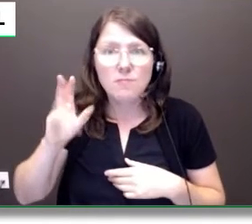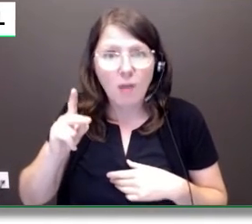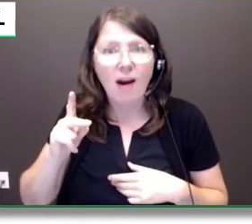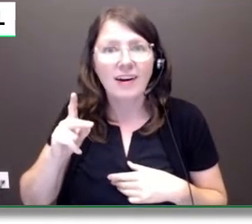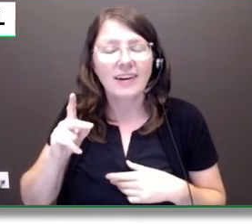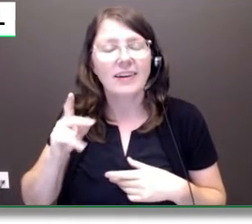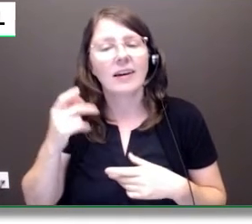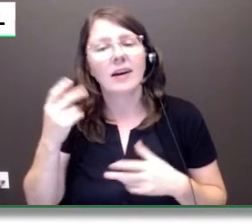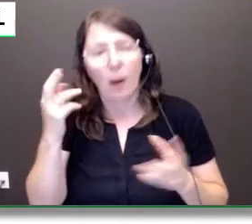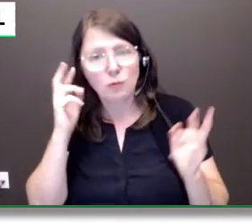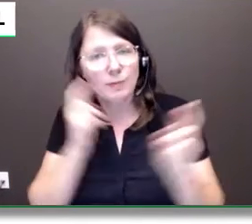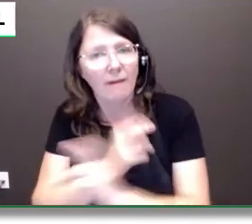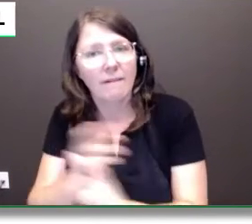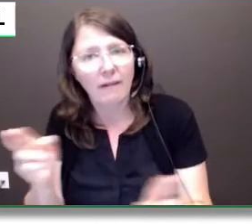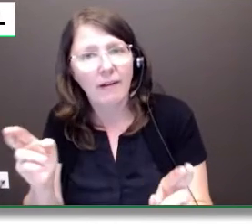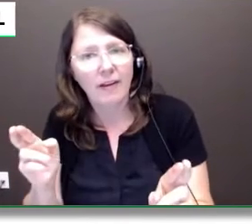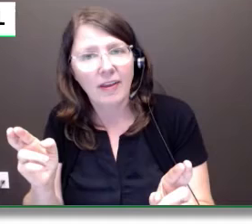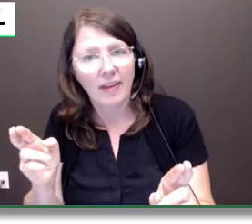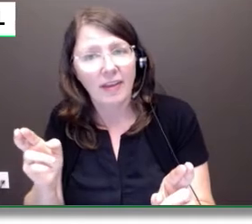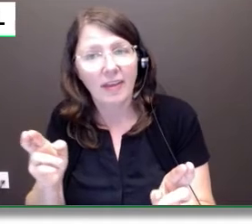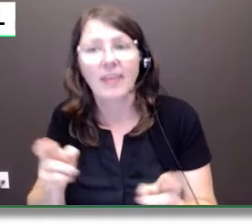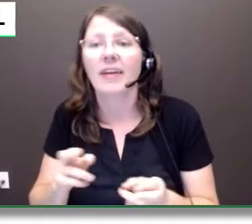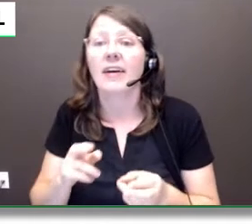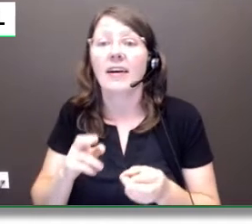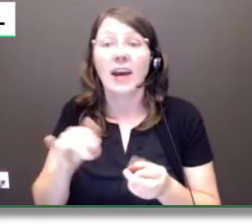that really helps uh learning along the way.